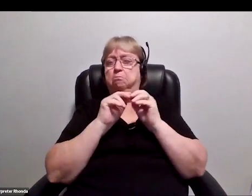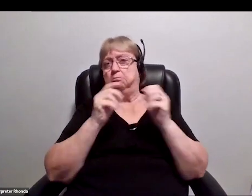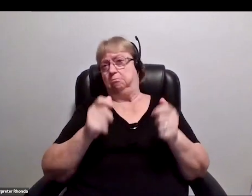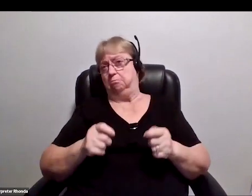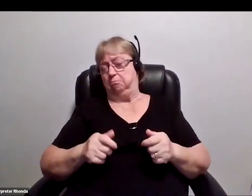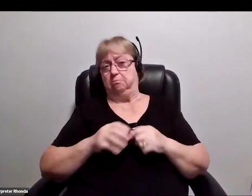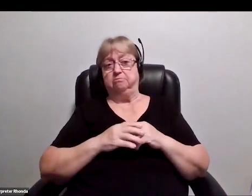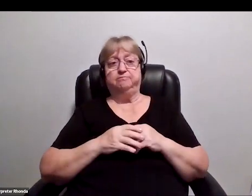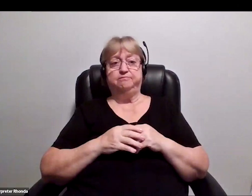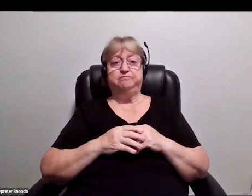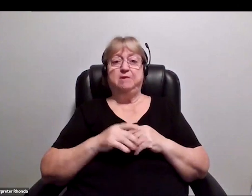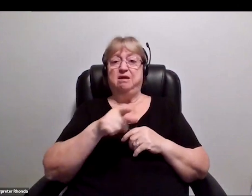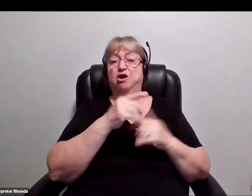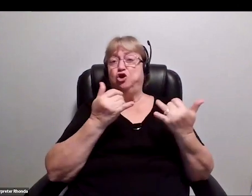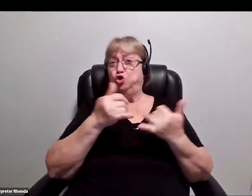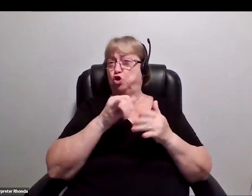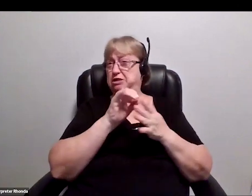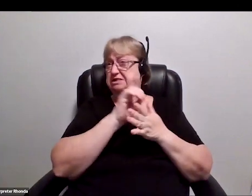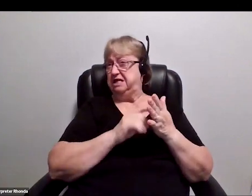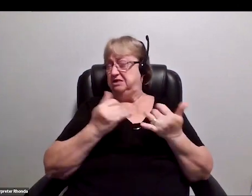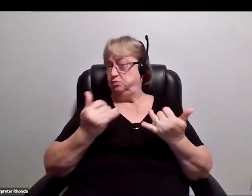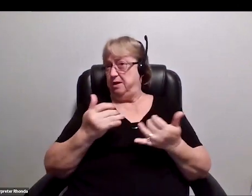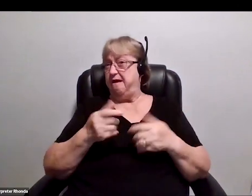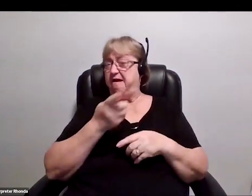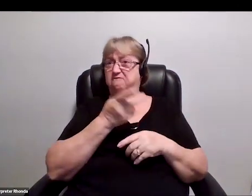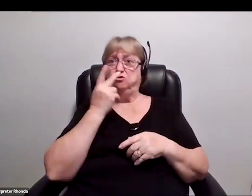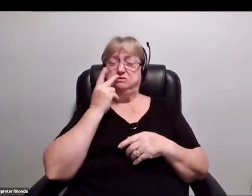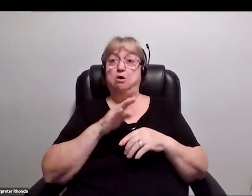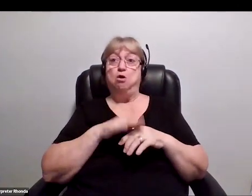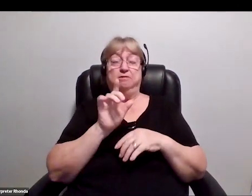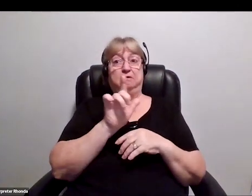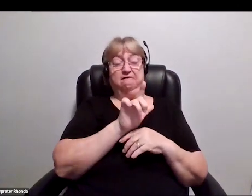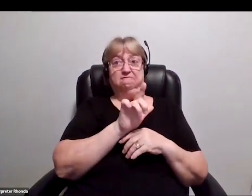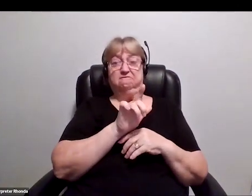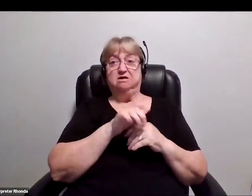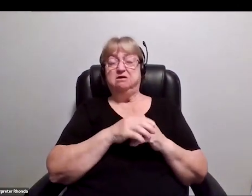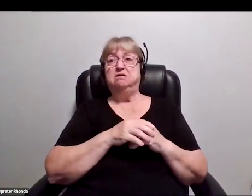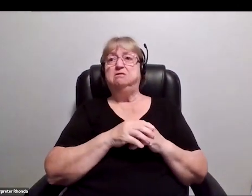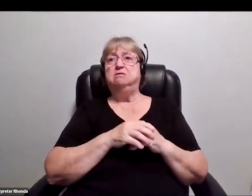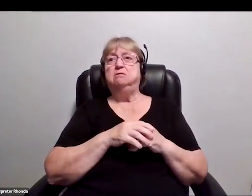These are the current designs that we have. On the left, I'm showing an image of an open case.